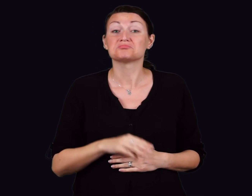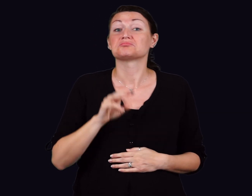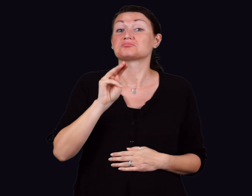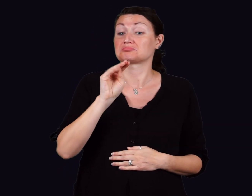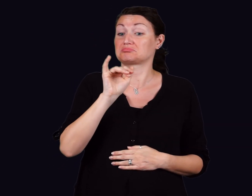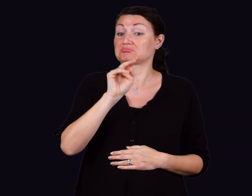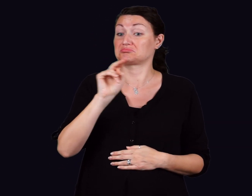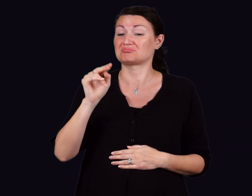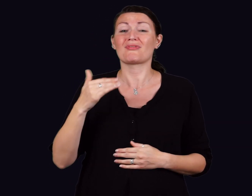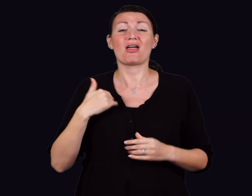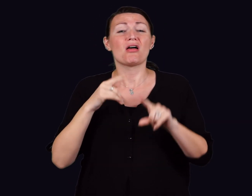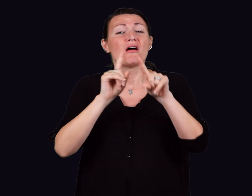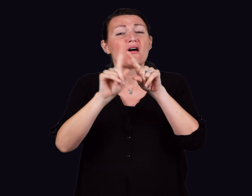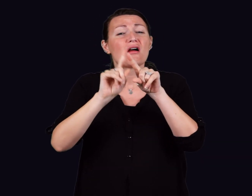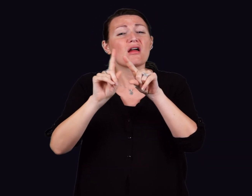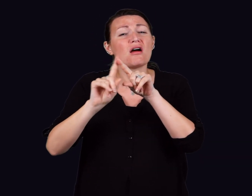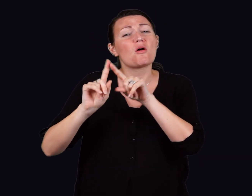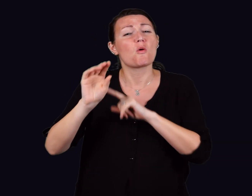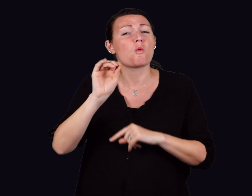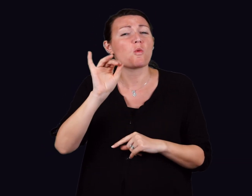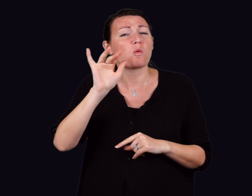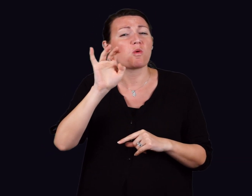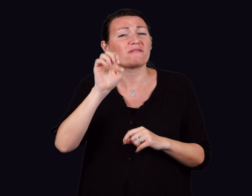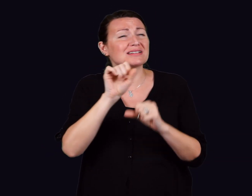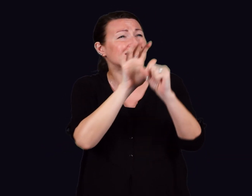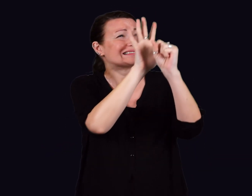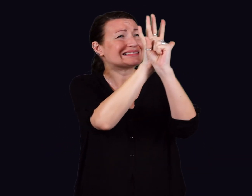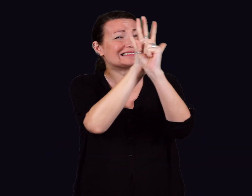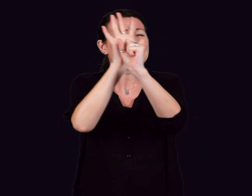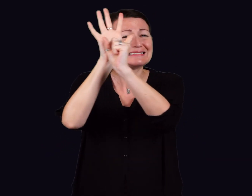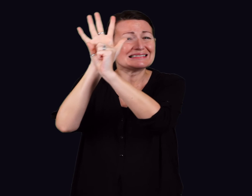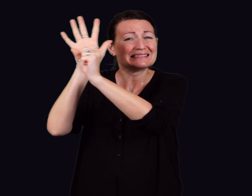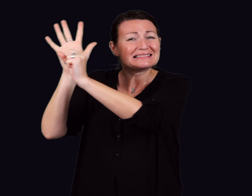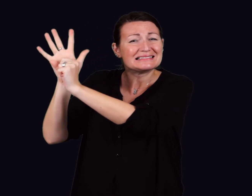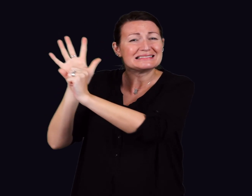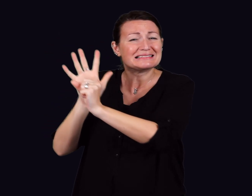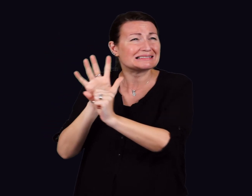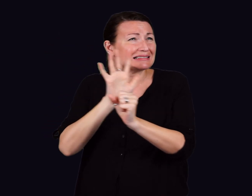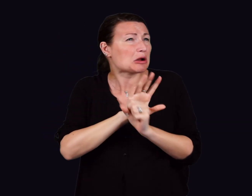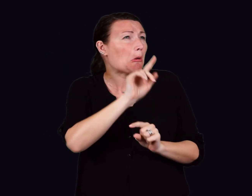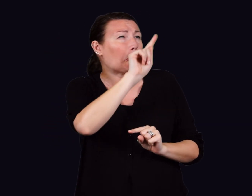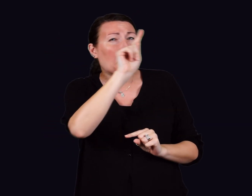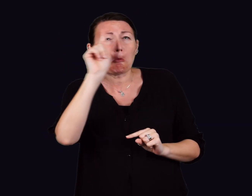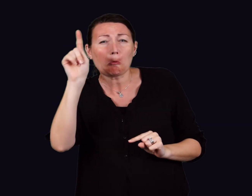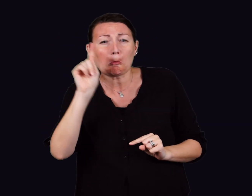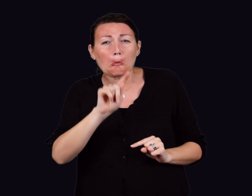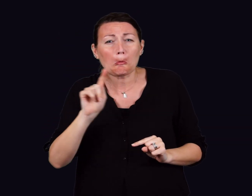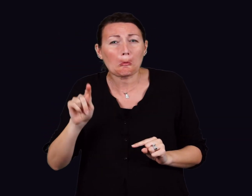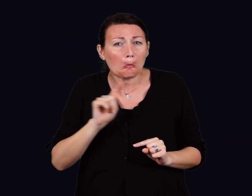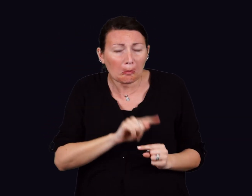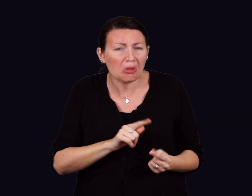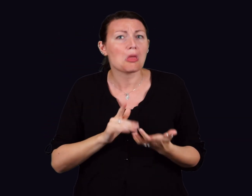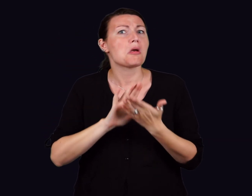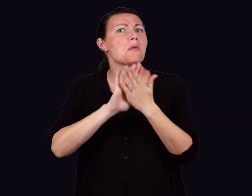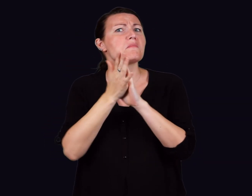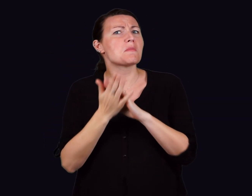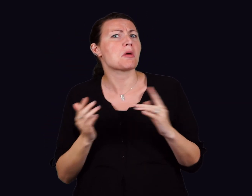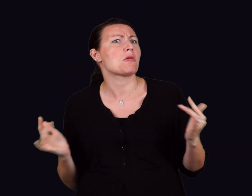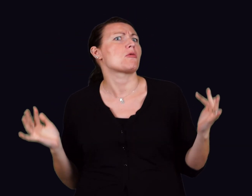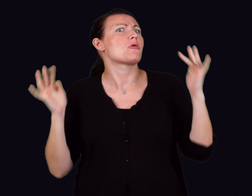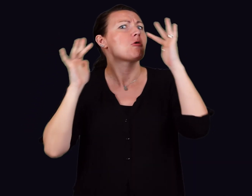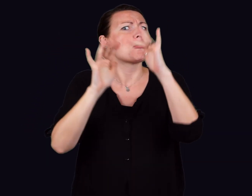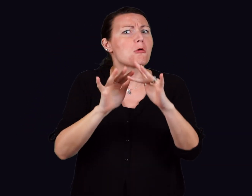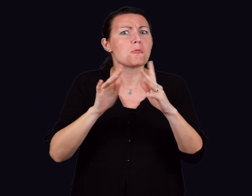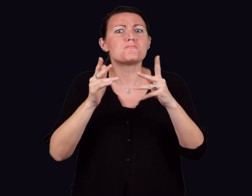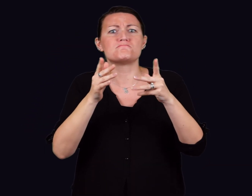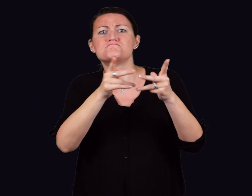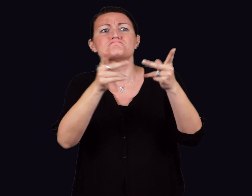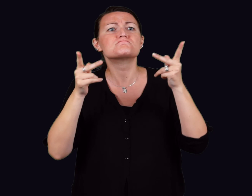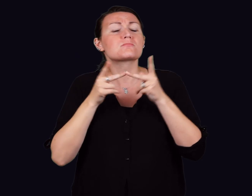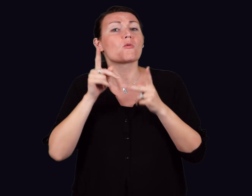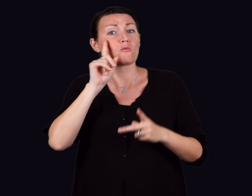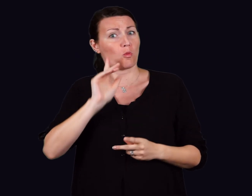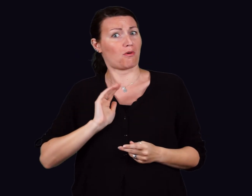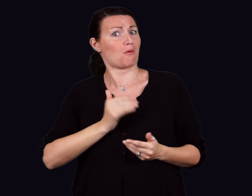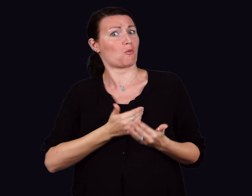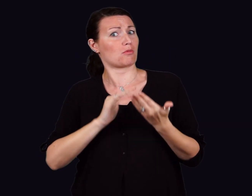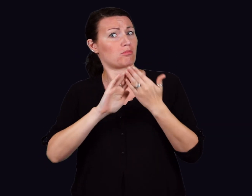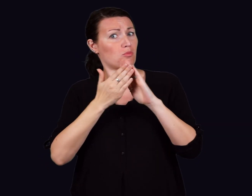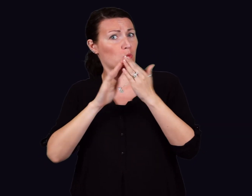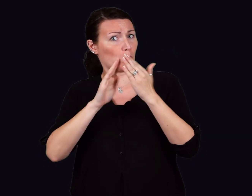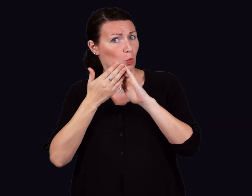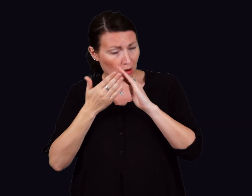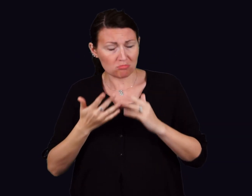Regional offices become gathering places for our community,